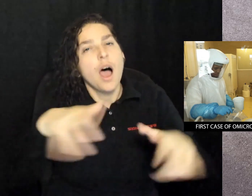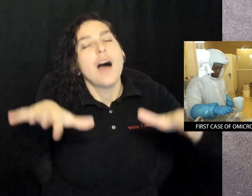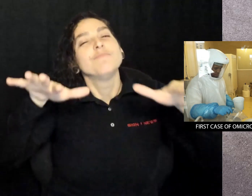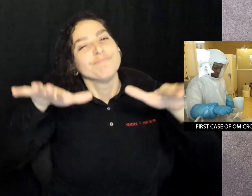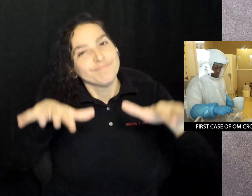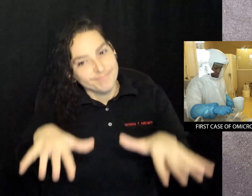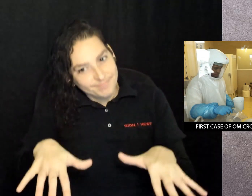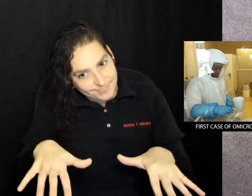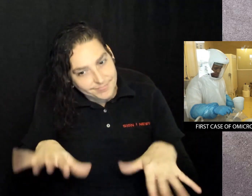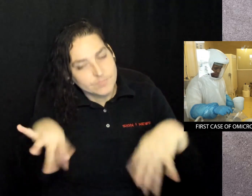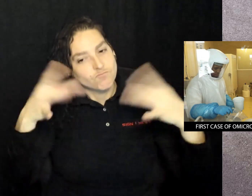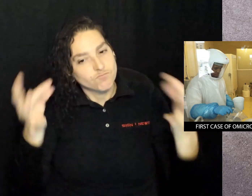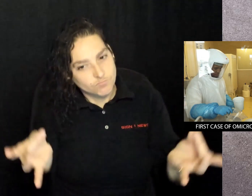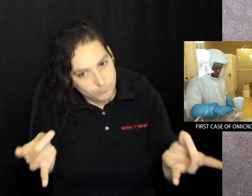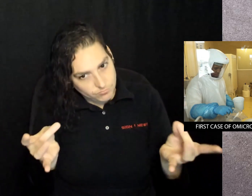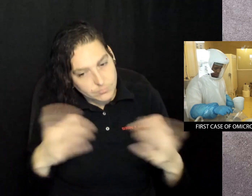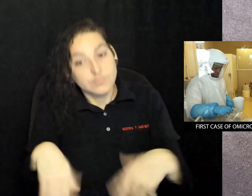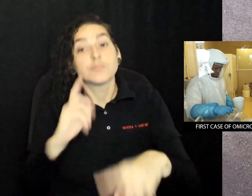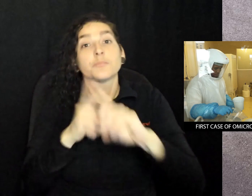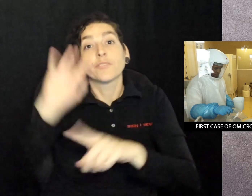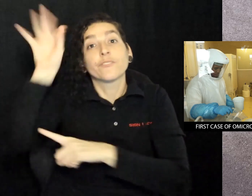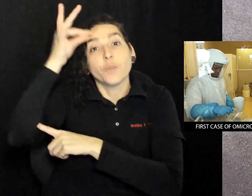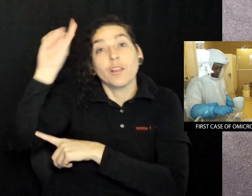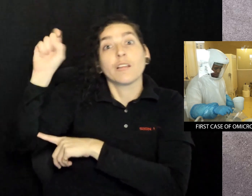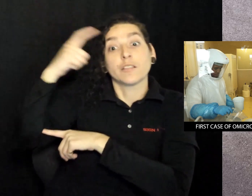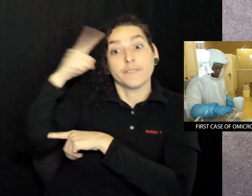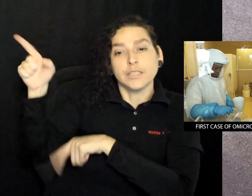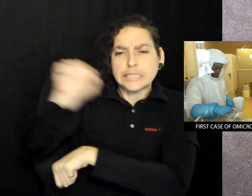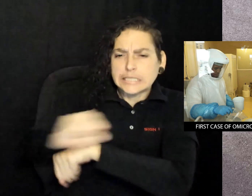but in the meantime President Biden is urging Americans to remain calm